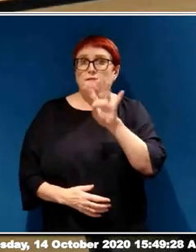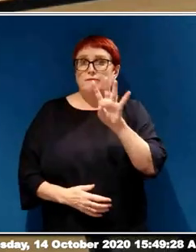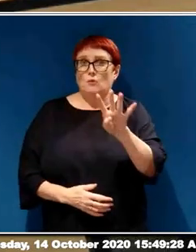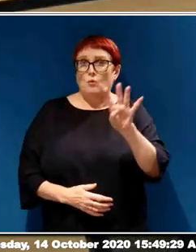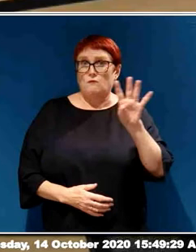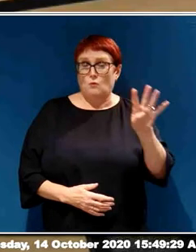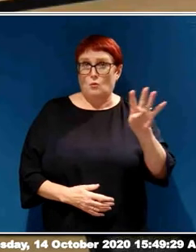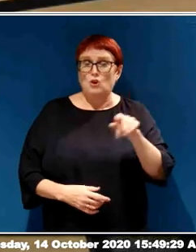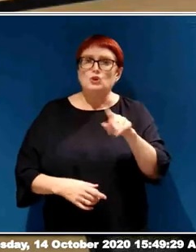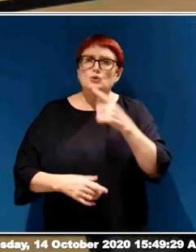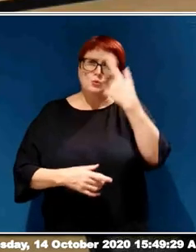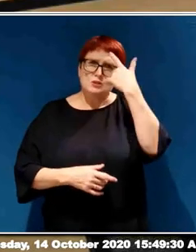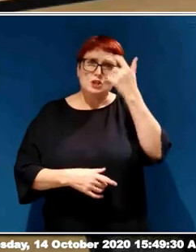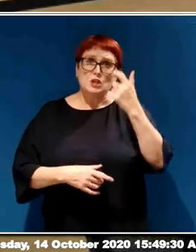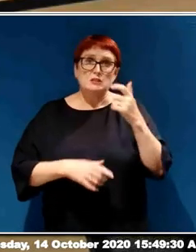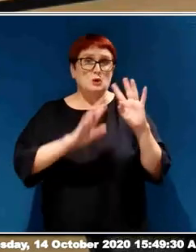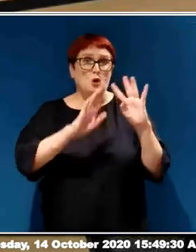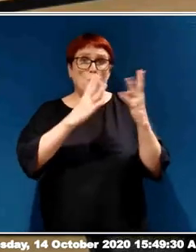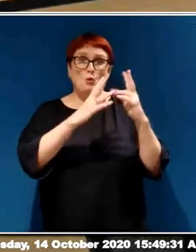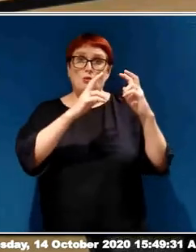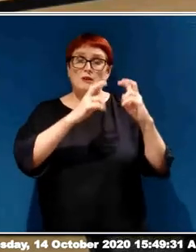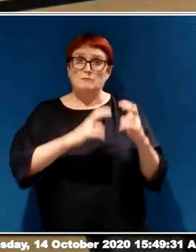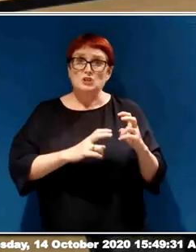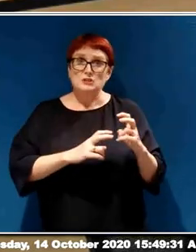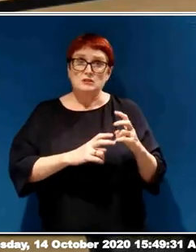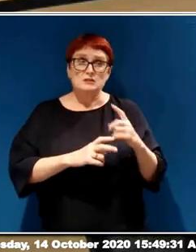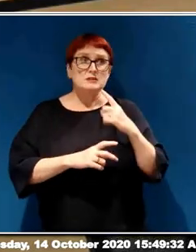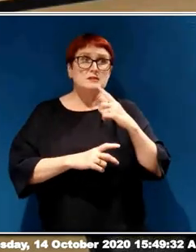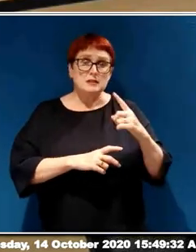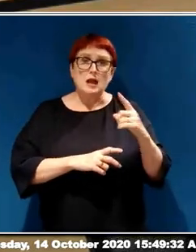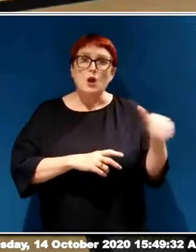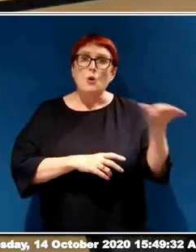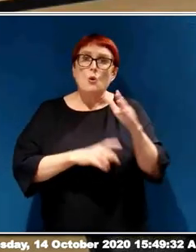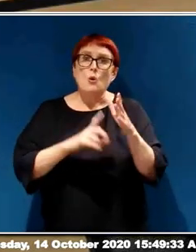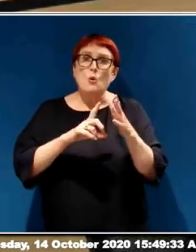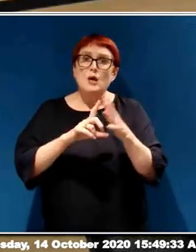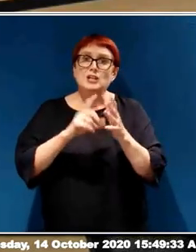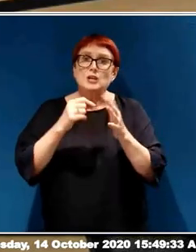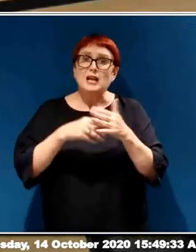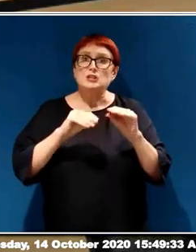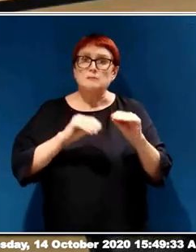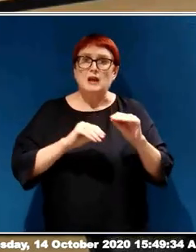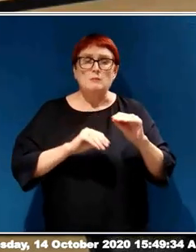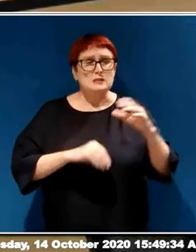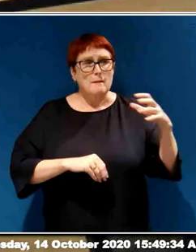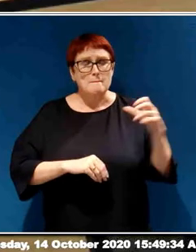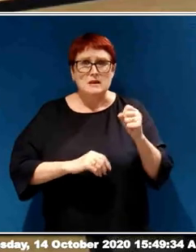compel education jurisdictions to provide data on part-time attendance,